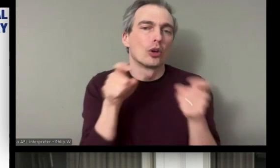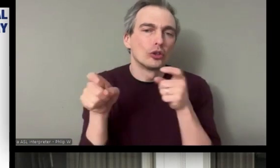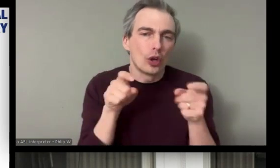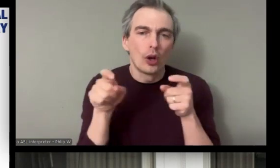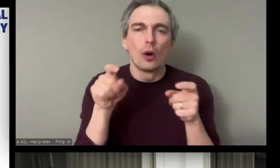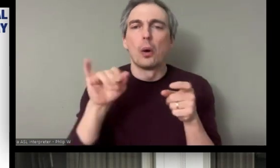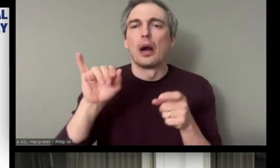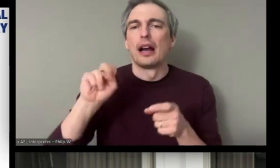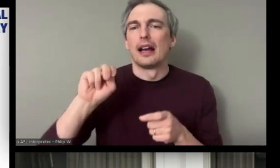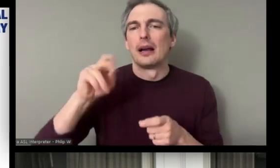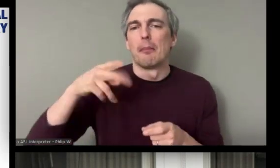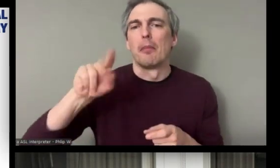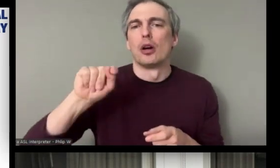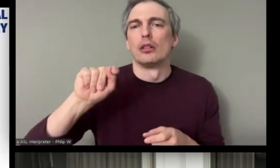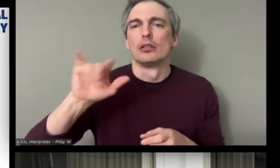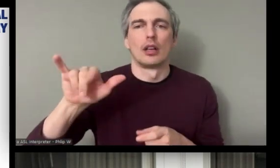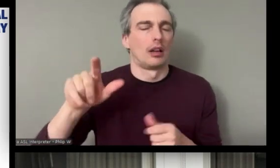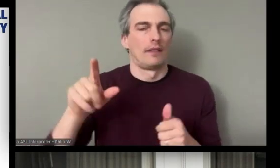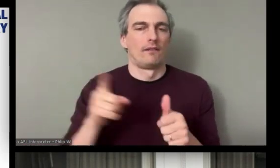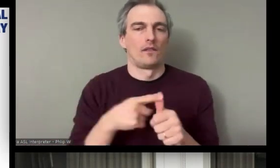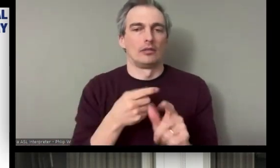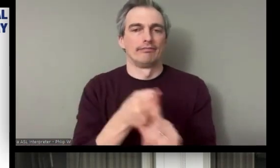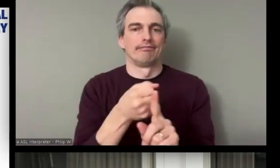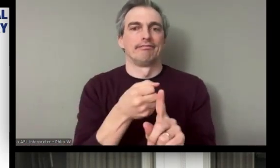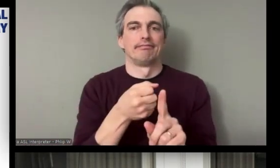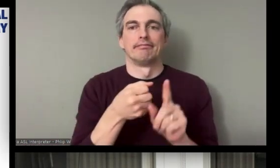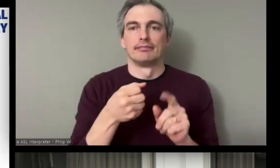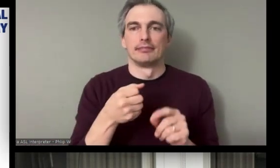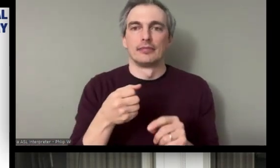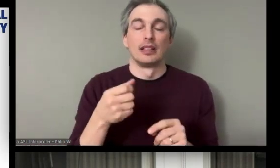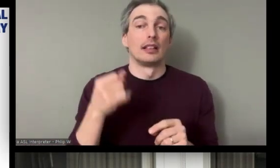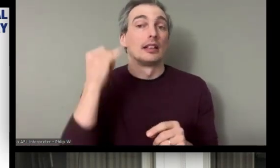So this is something where considering being able to move your head all